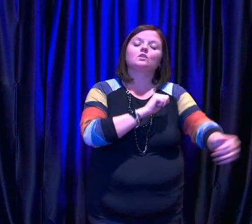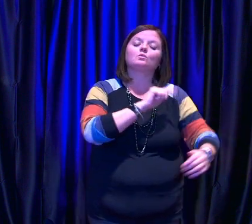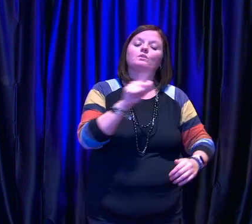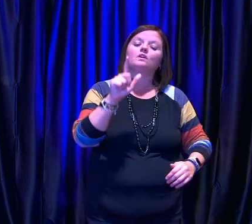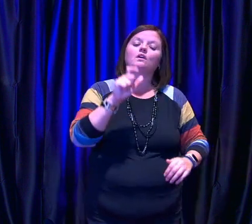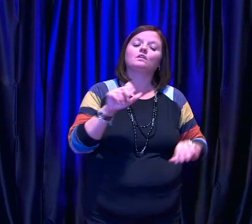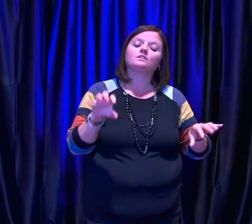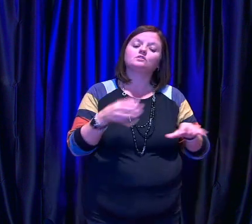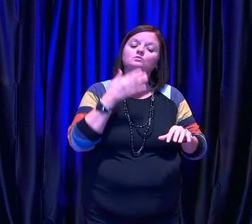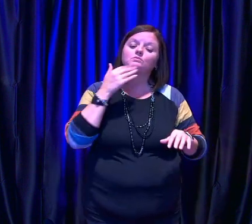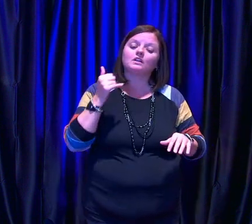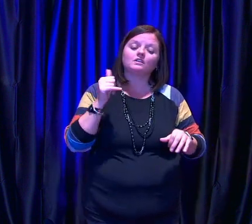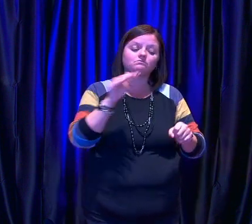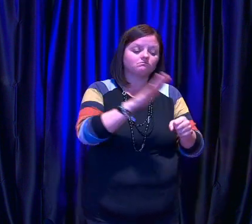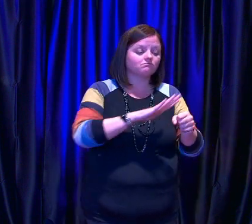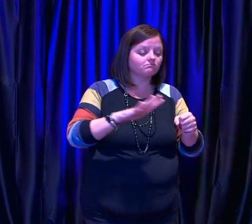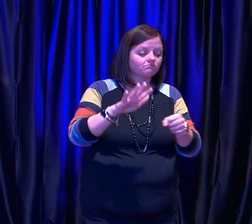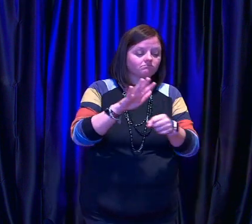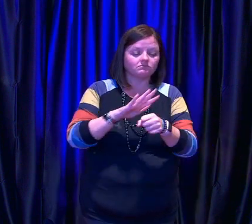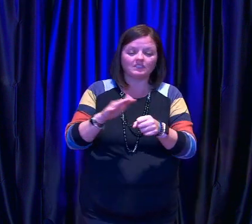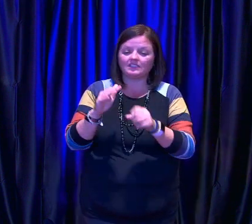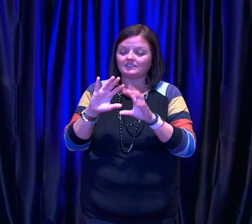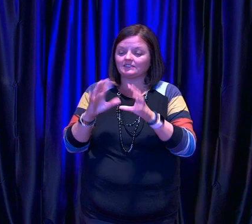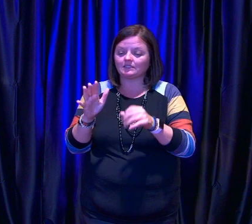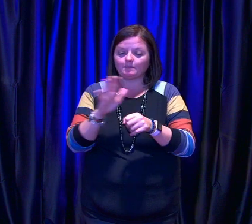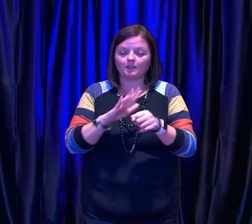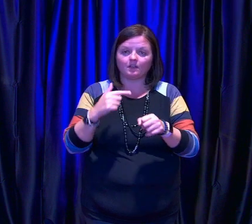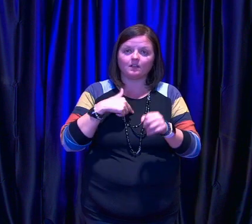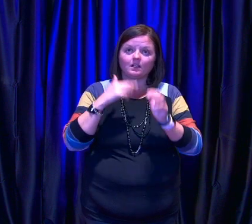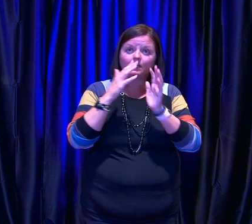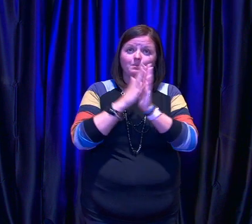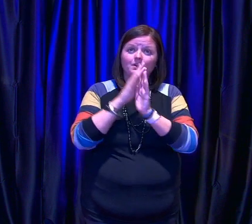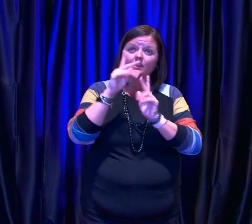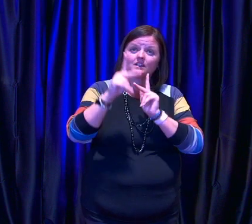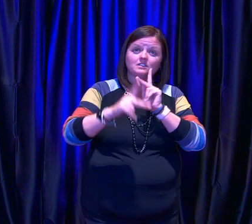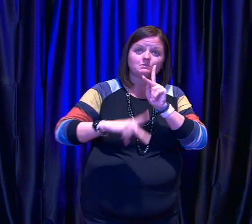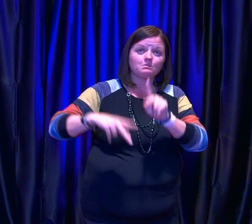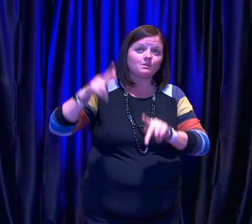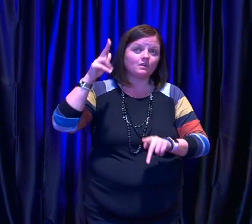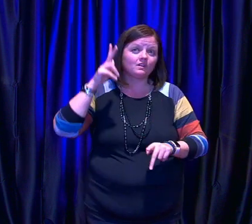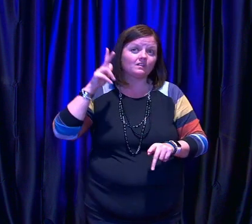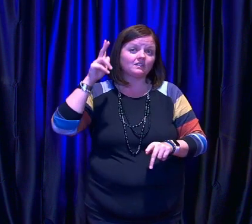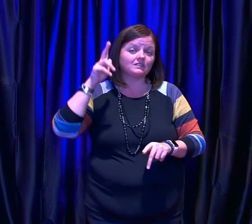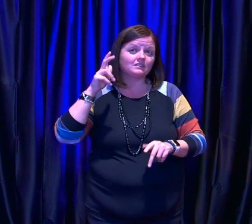in some areas of this and i pray that as people are listening mostly and